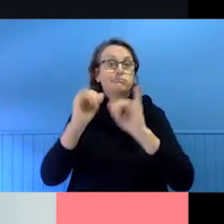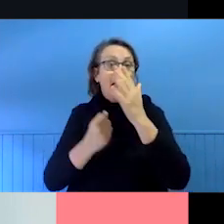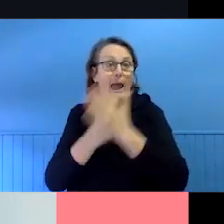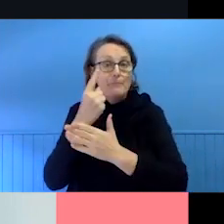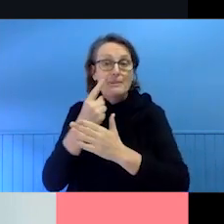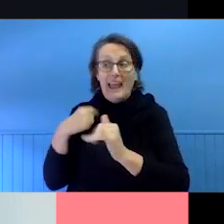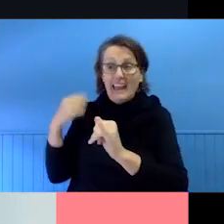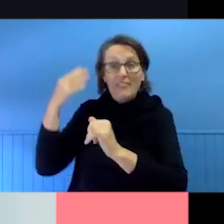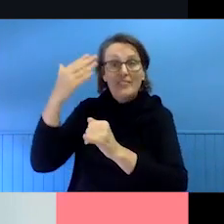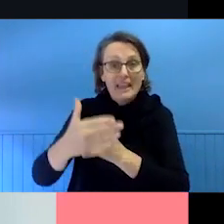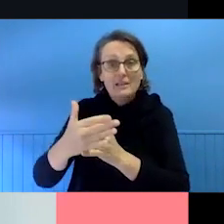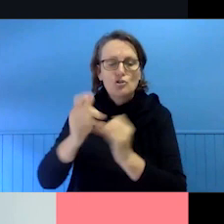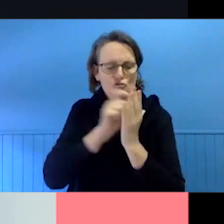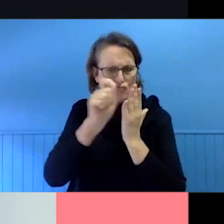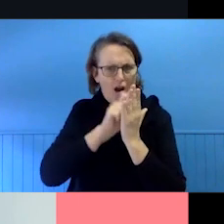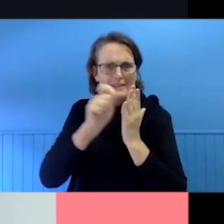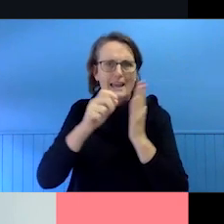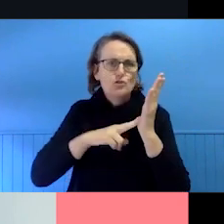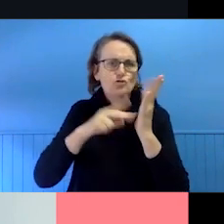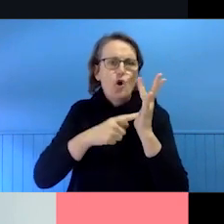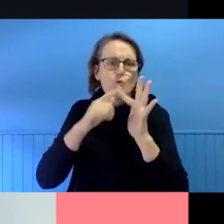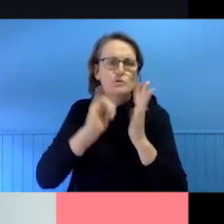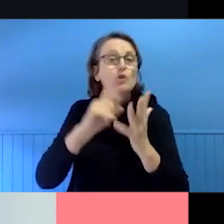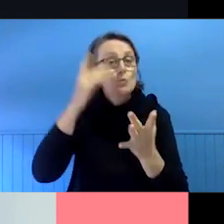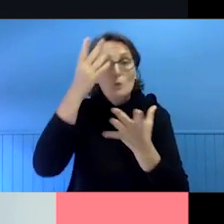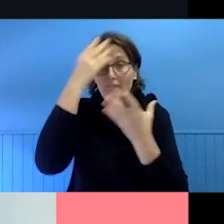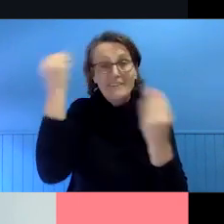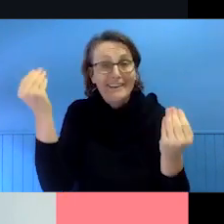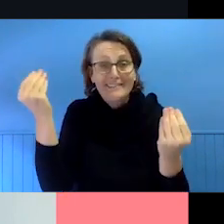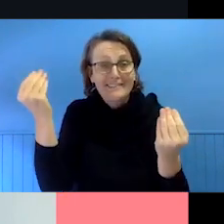throughout, to make a lot of notes. You'll forget things. You will talk